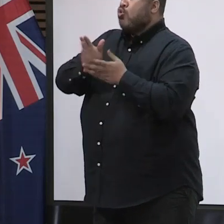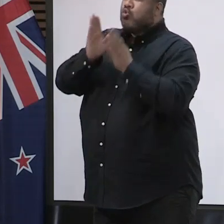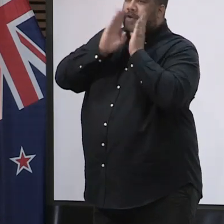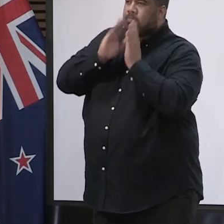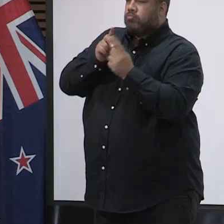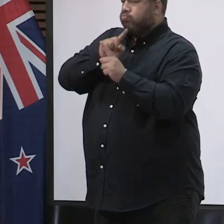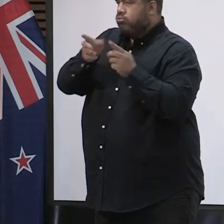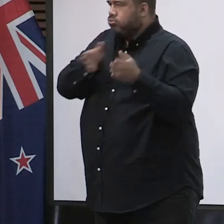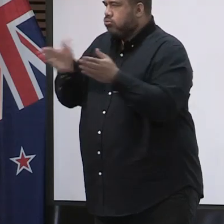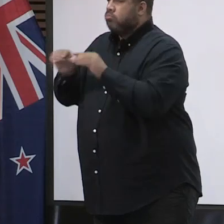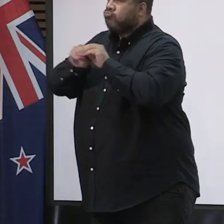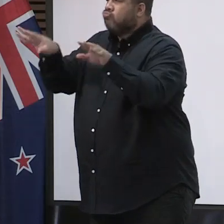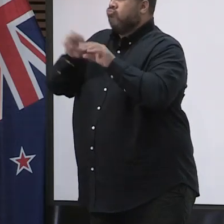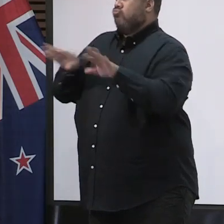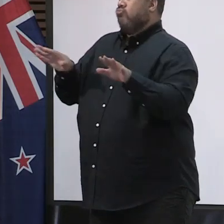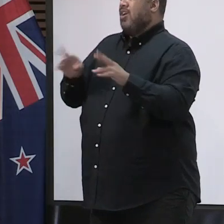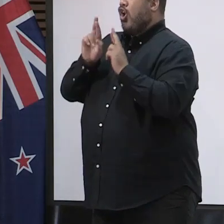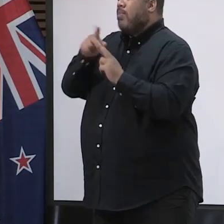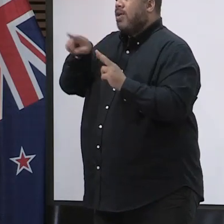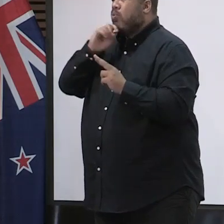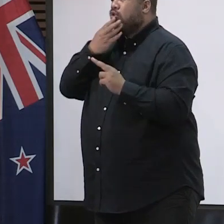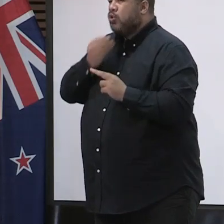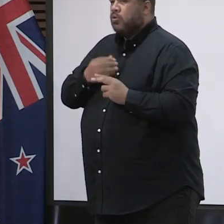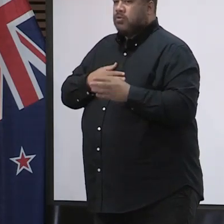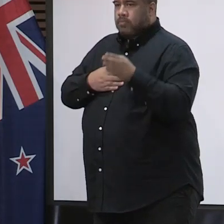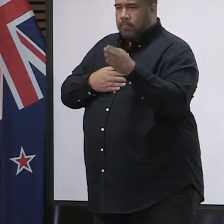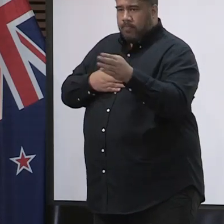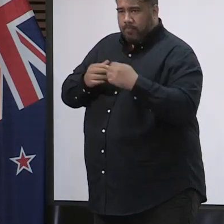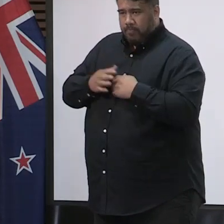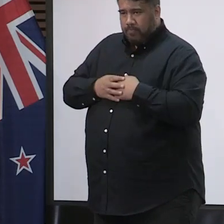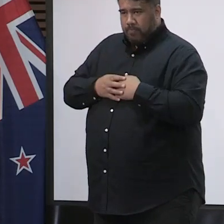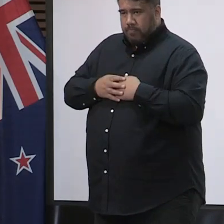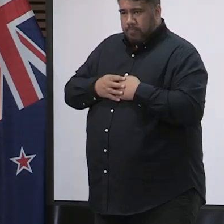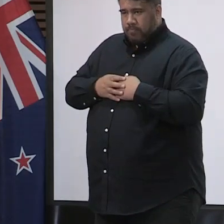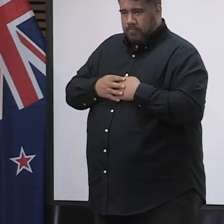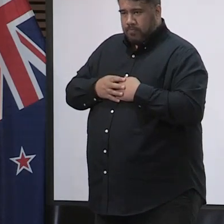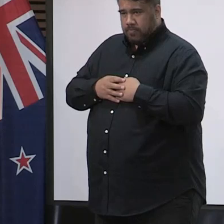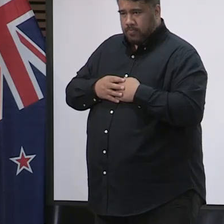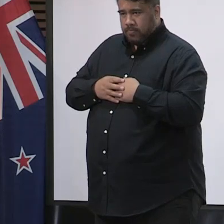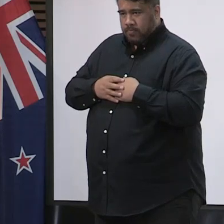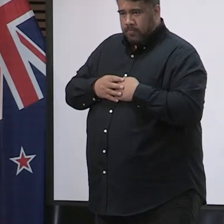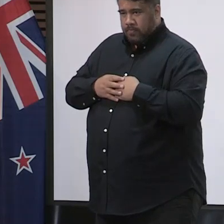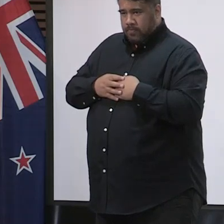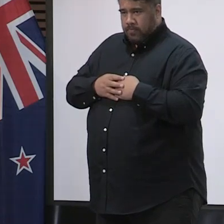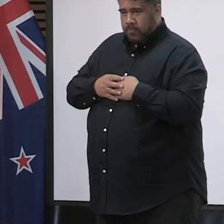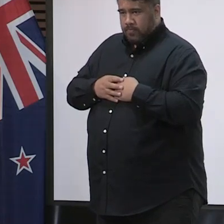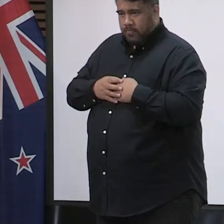publicity around the app and